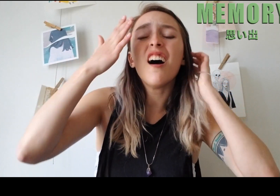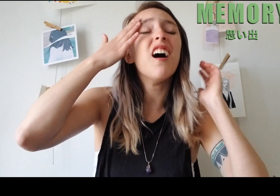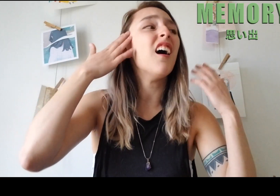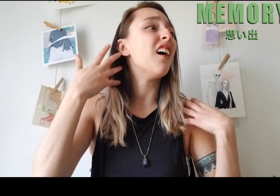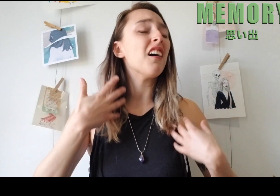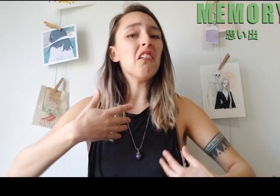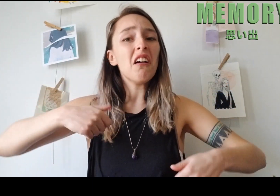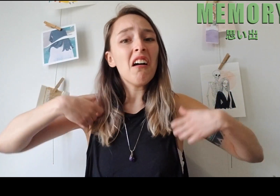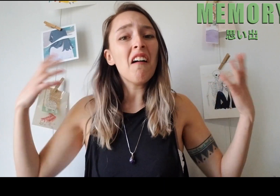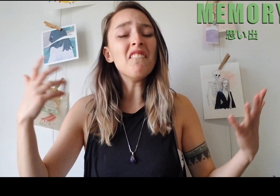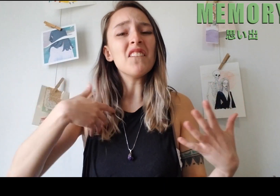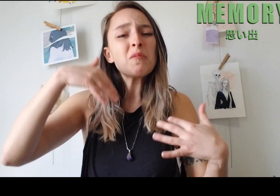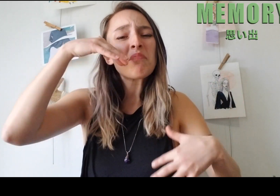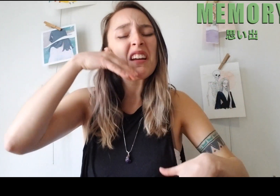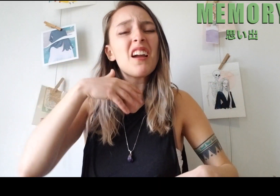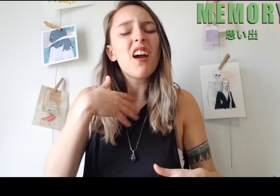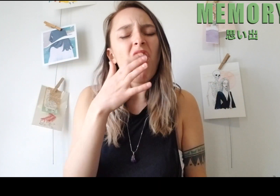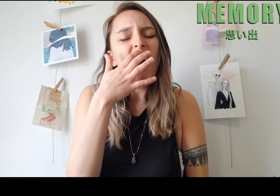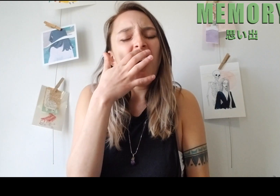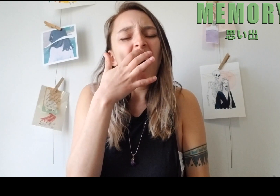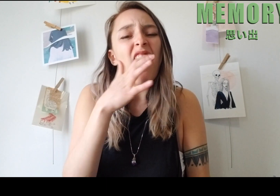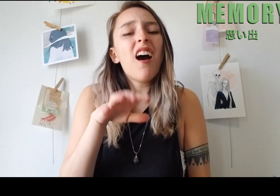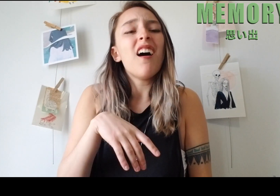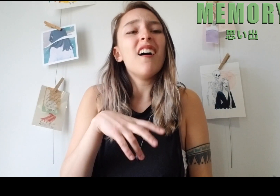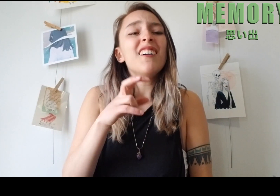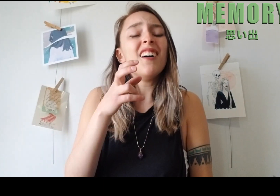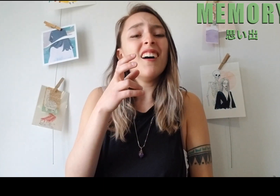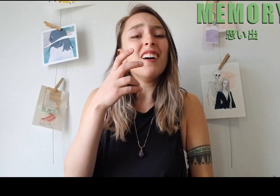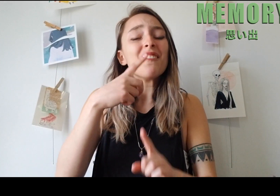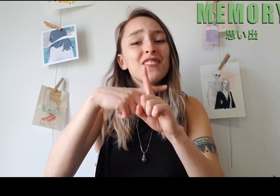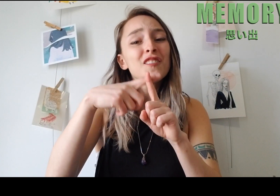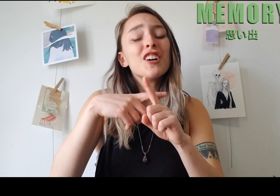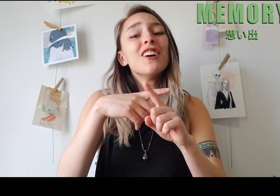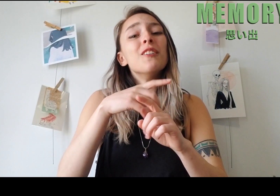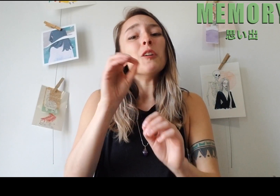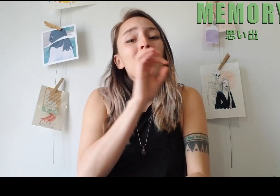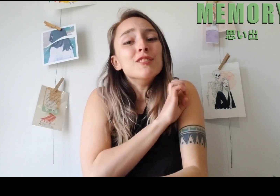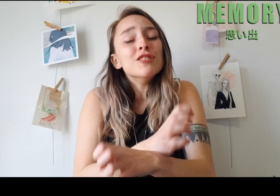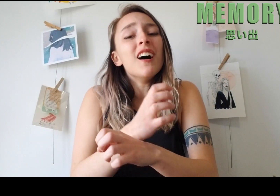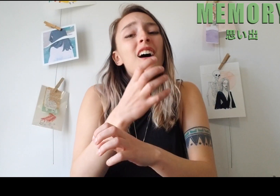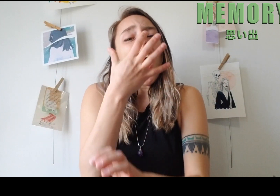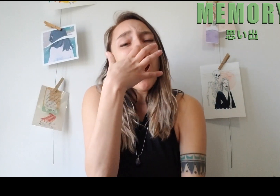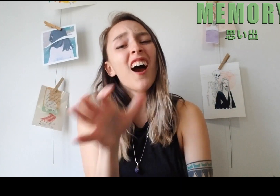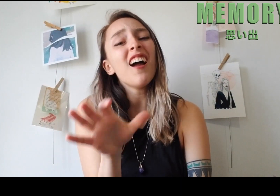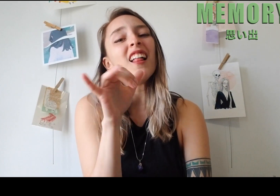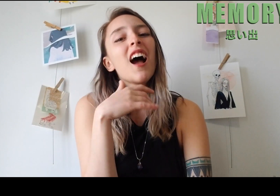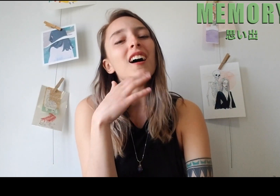I was immediately sweating. It was so hot. Again, I had a fever, no energy and it was hot out.